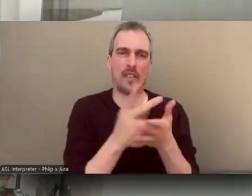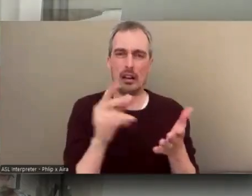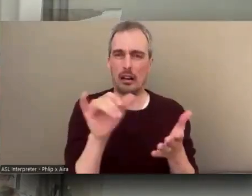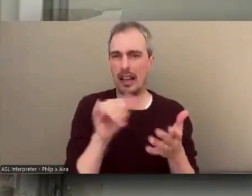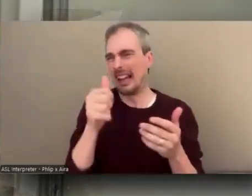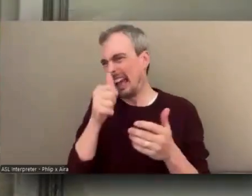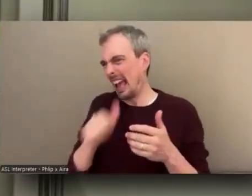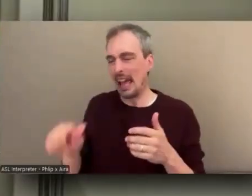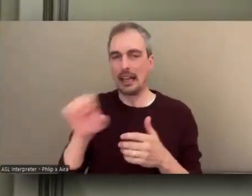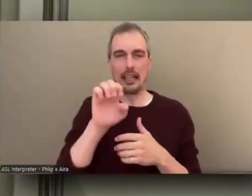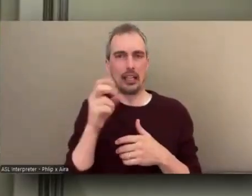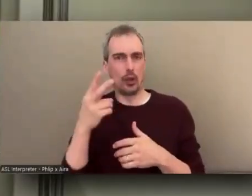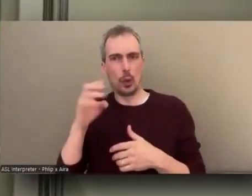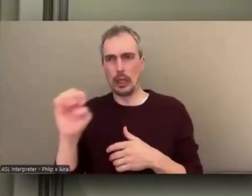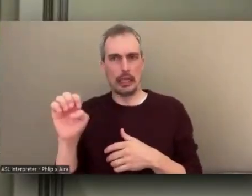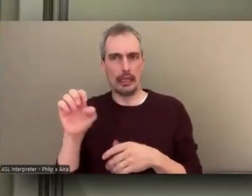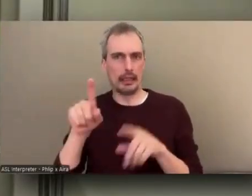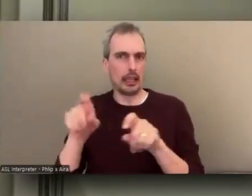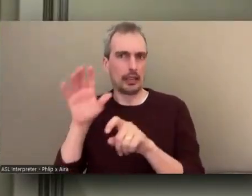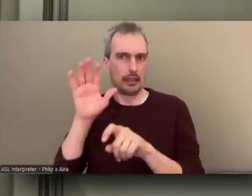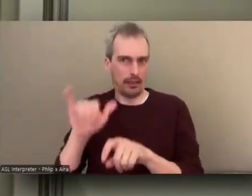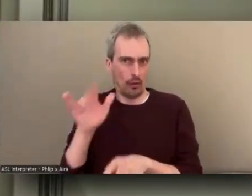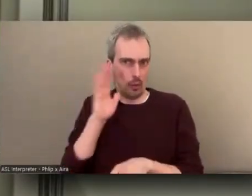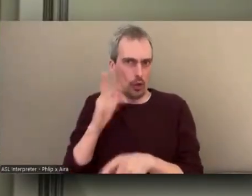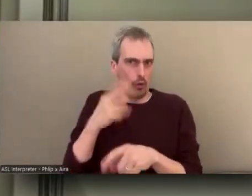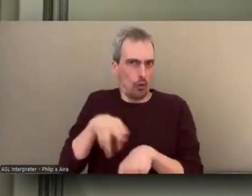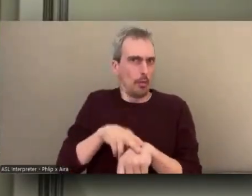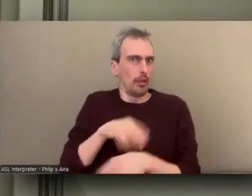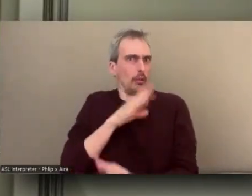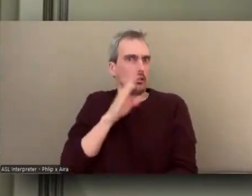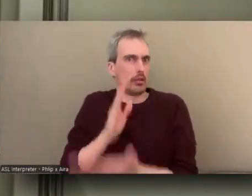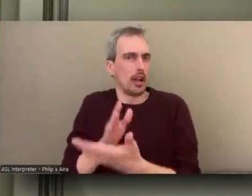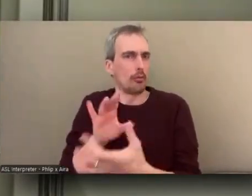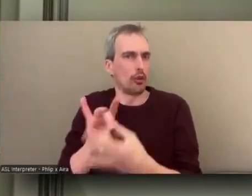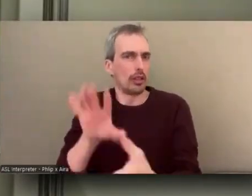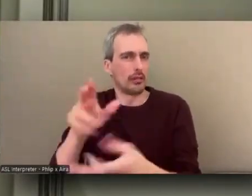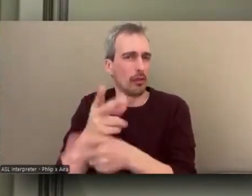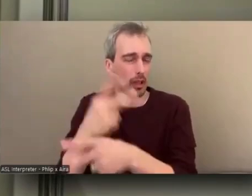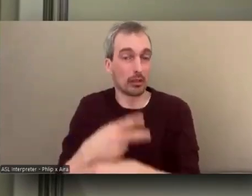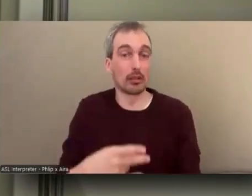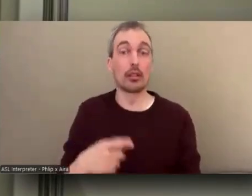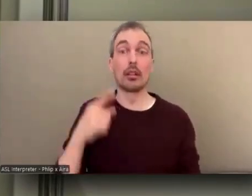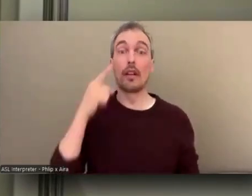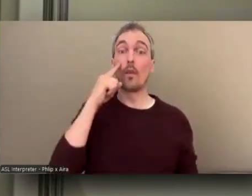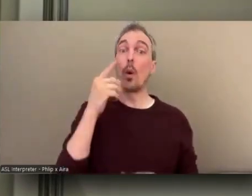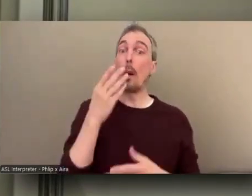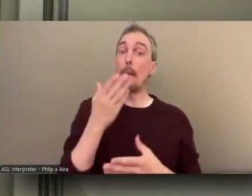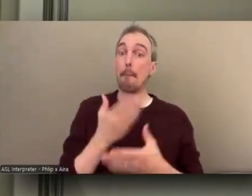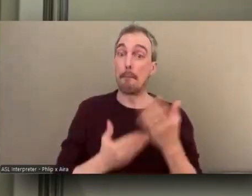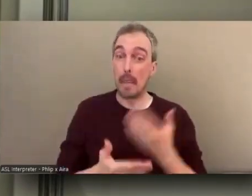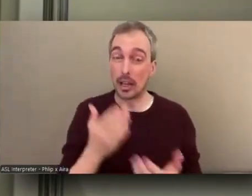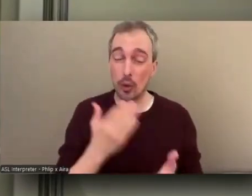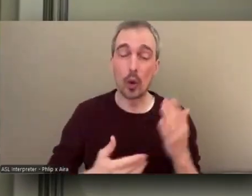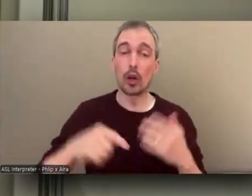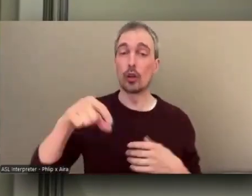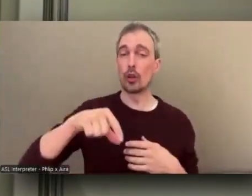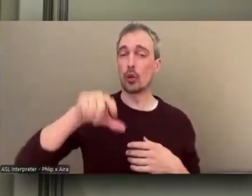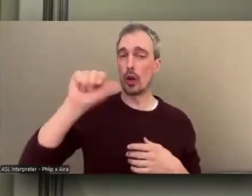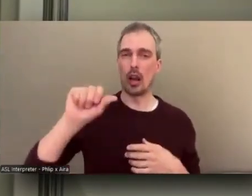So, Just to be super clear, a manual QA person -- absolutely -- I think there are lots of organizations where they would be like...